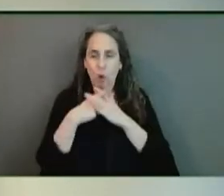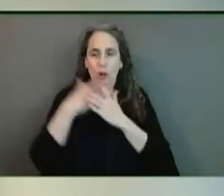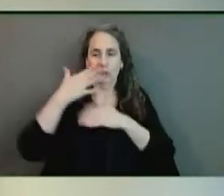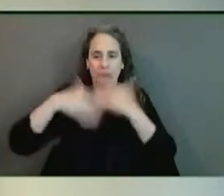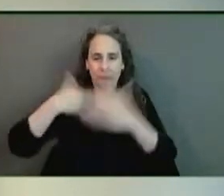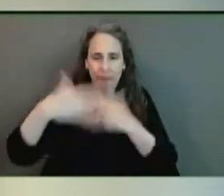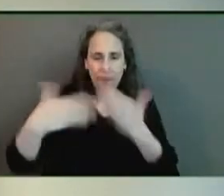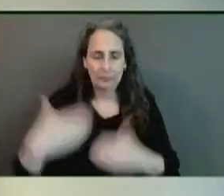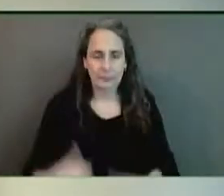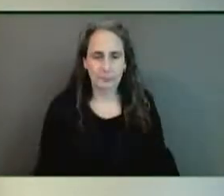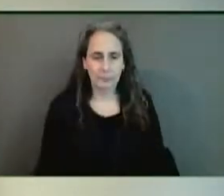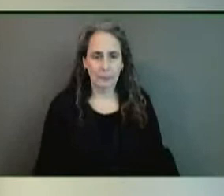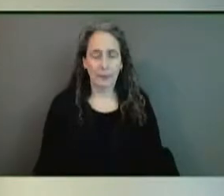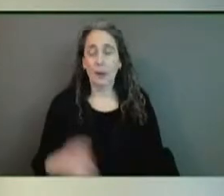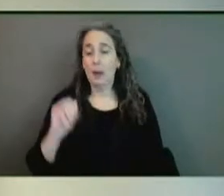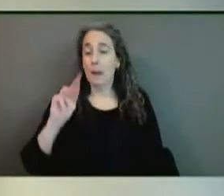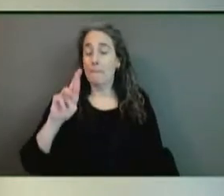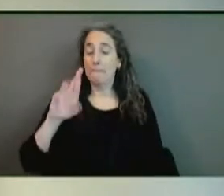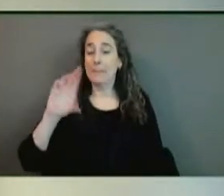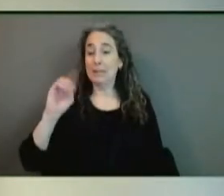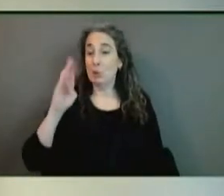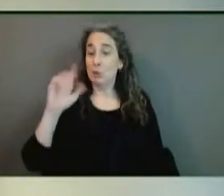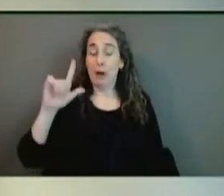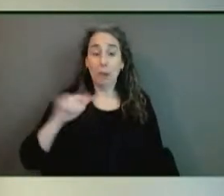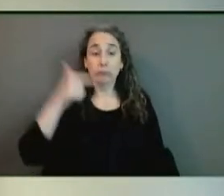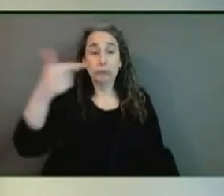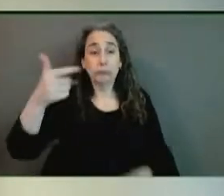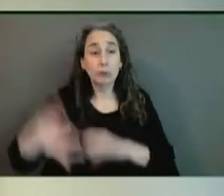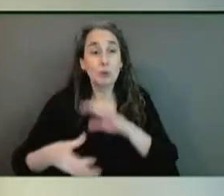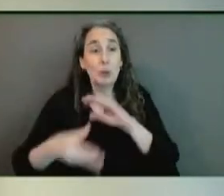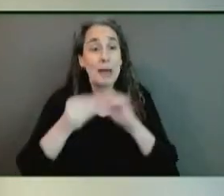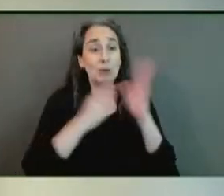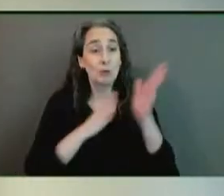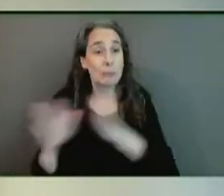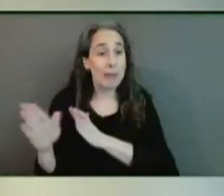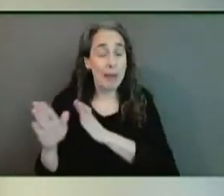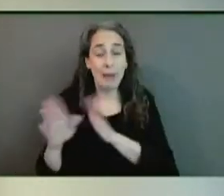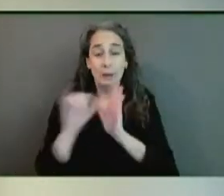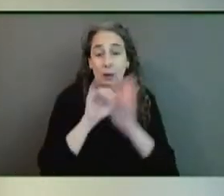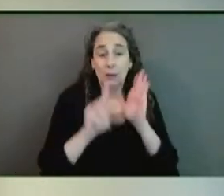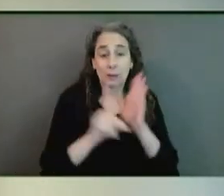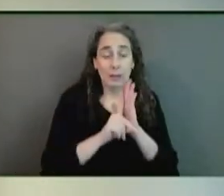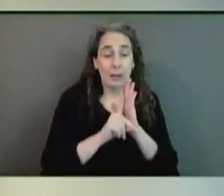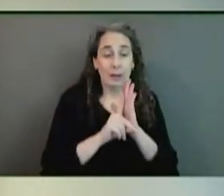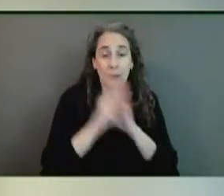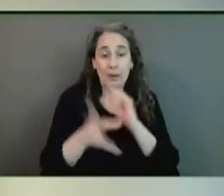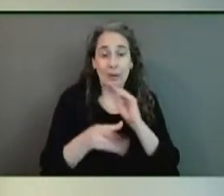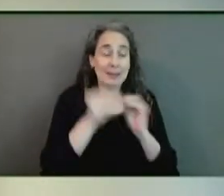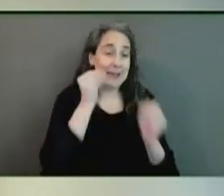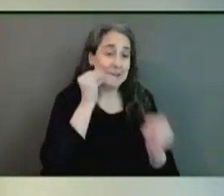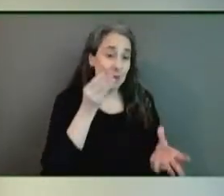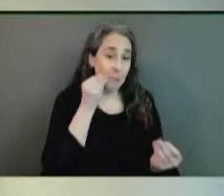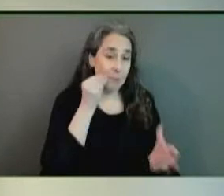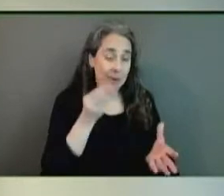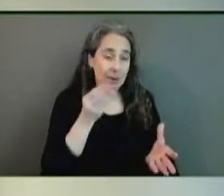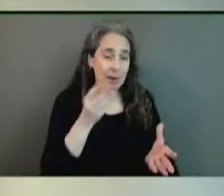and now it's coming into practice. So, Mr Don, if you